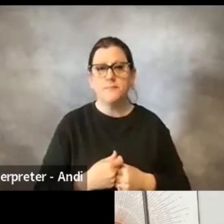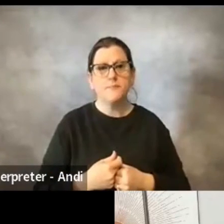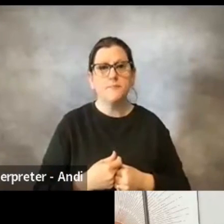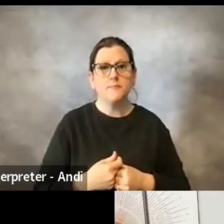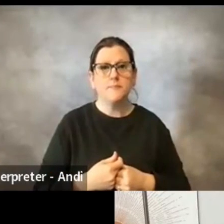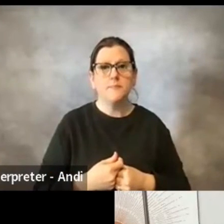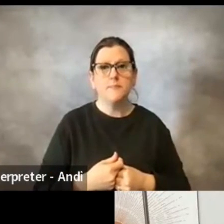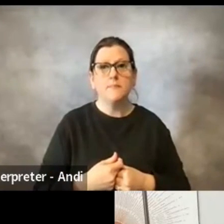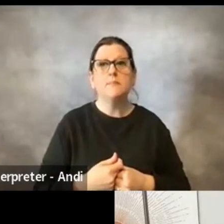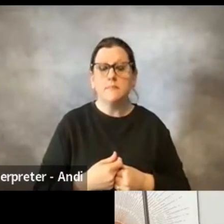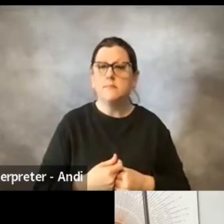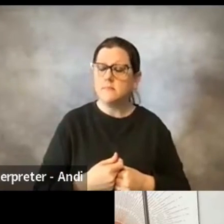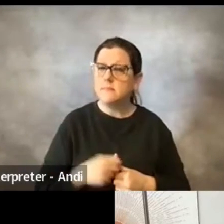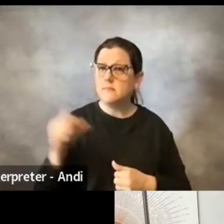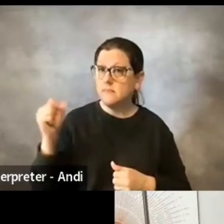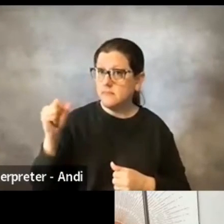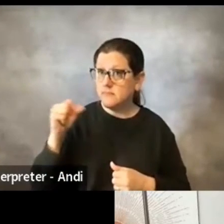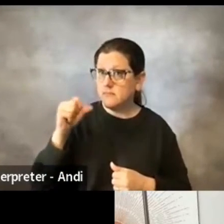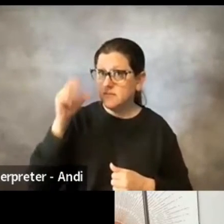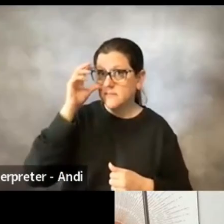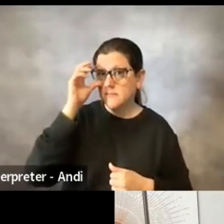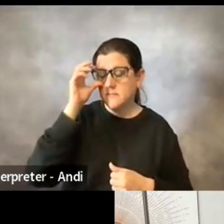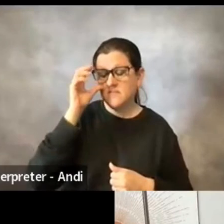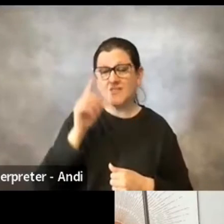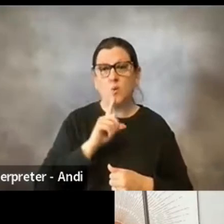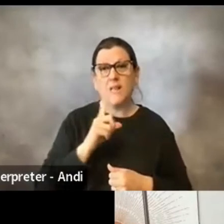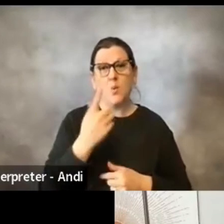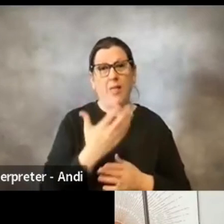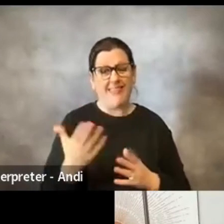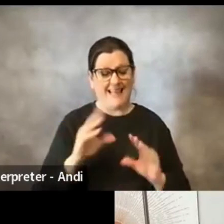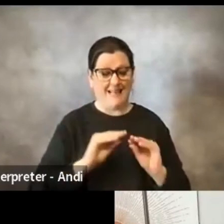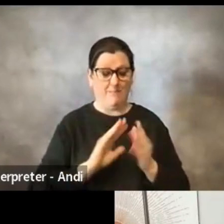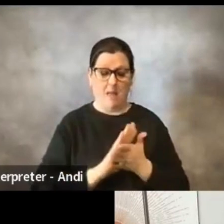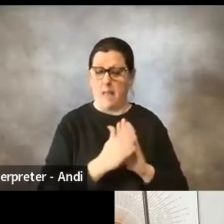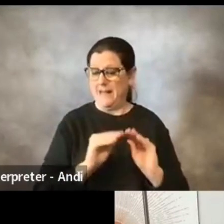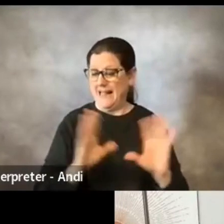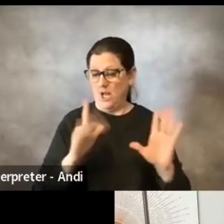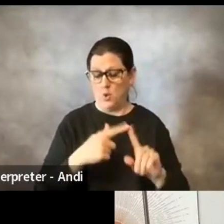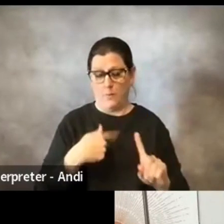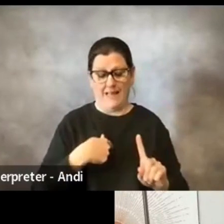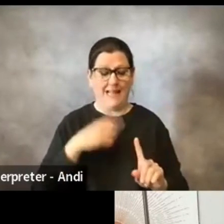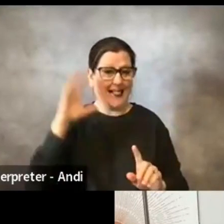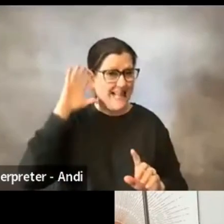Stefani O'Dea: Yeah, he'll, what is really clear to me after listening to the last session, actually is how much of a